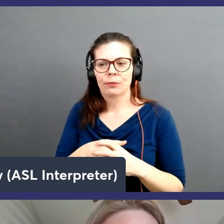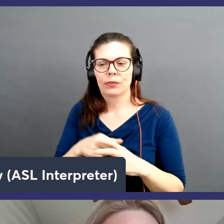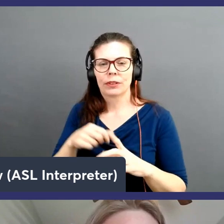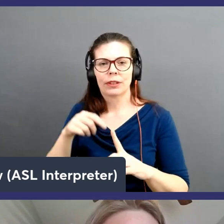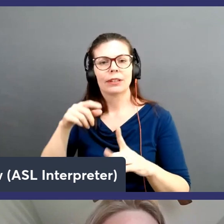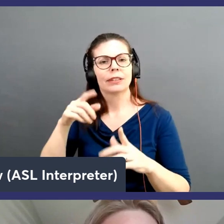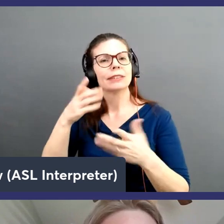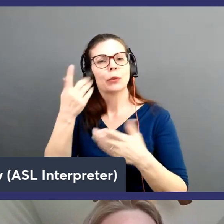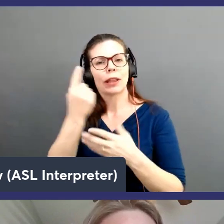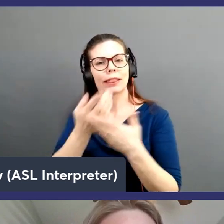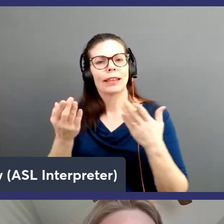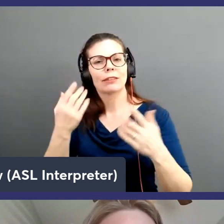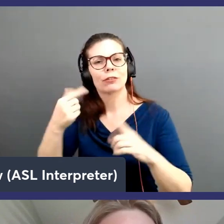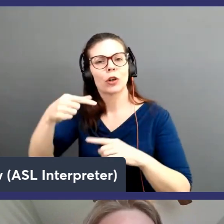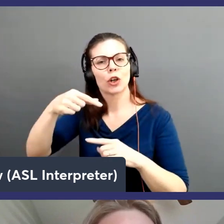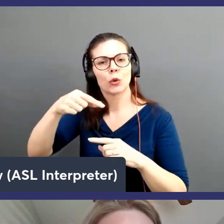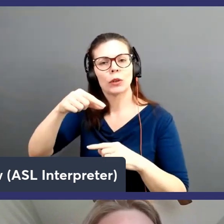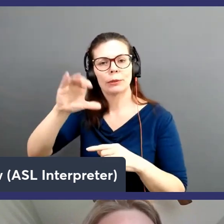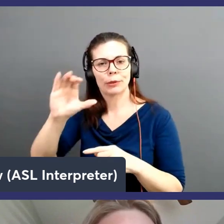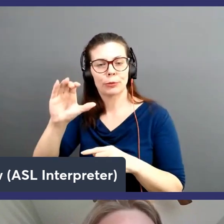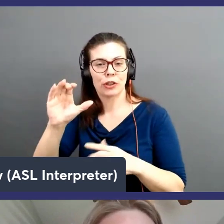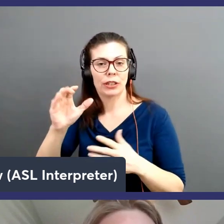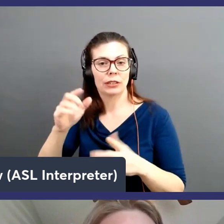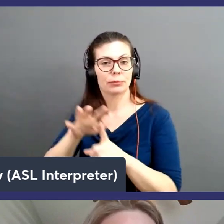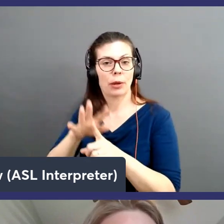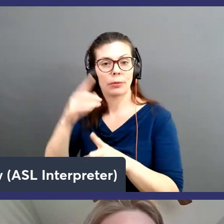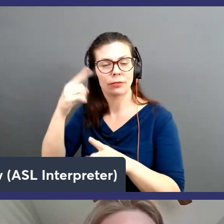is really well known for is what's called Shor's algorithm,